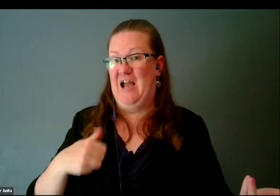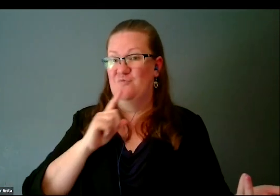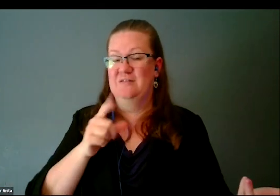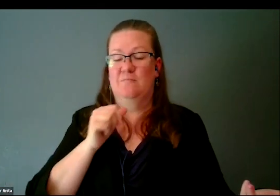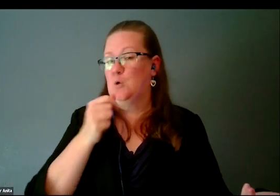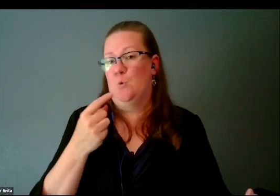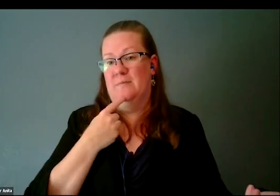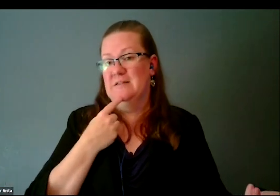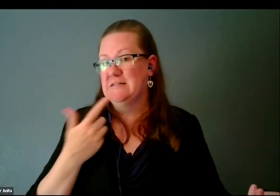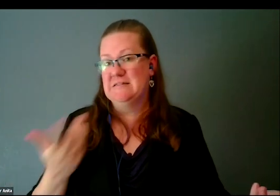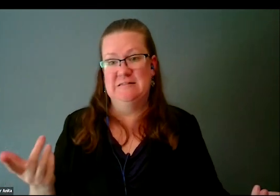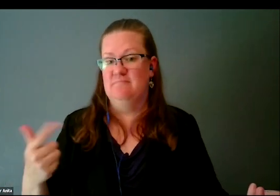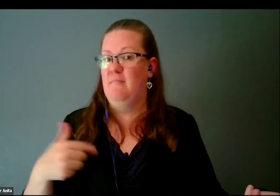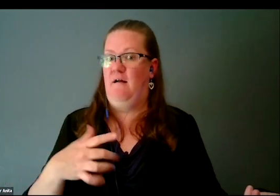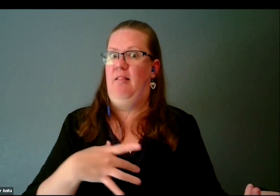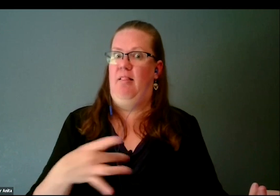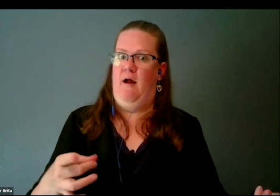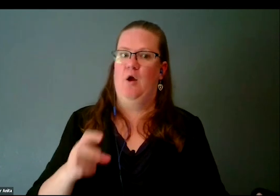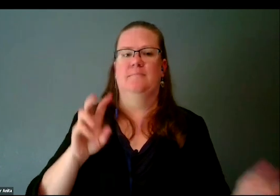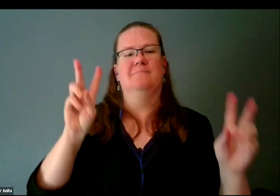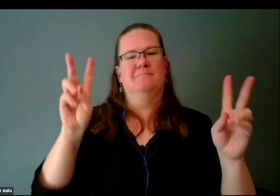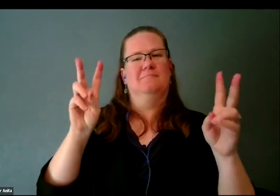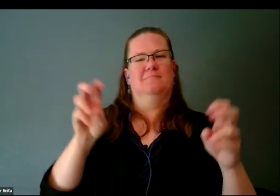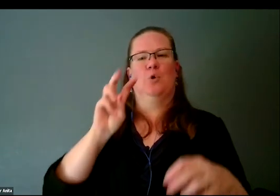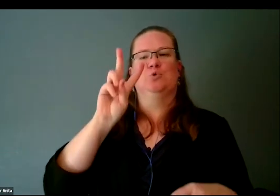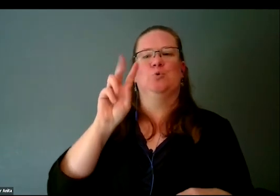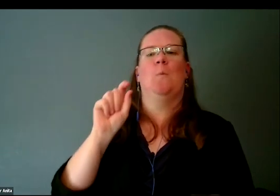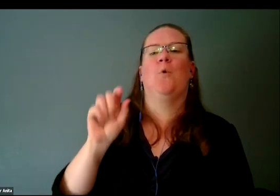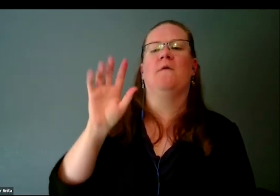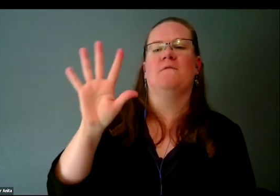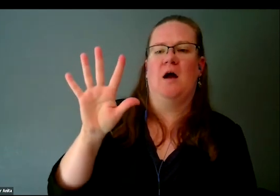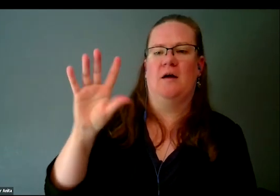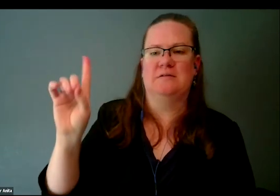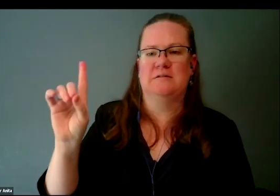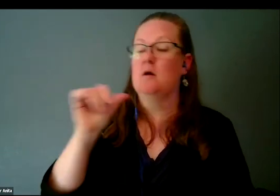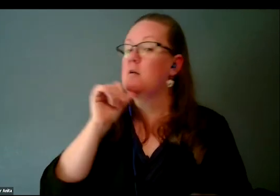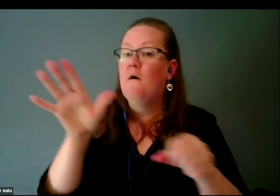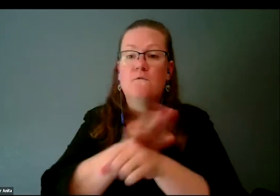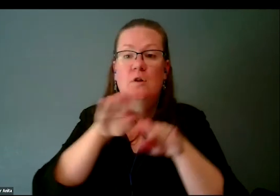I like this 2.5D approach, so not quite flat 2D